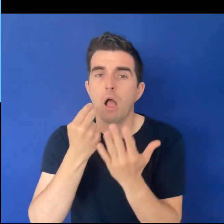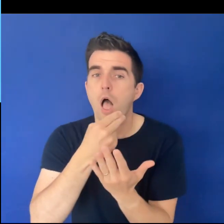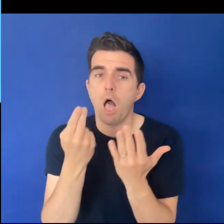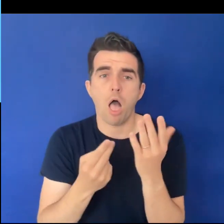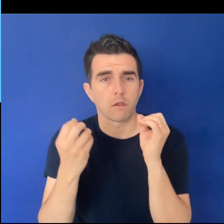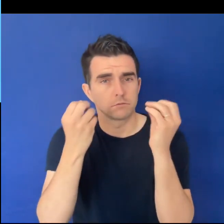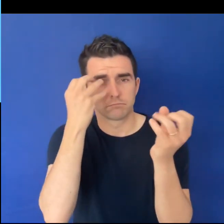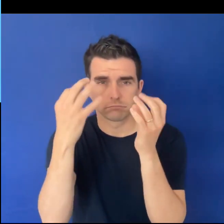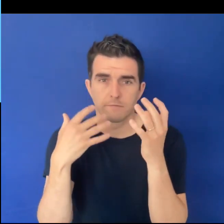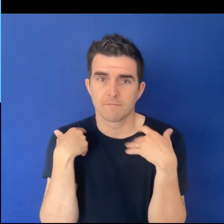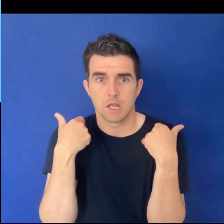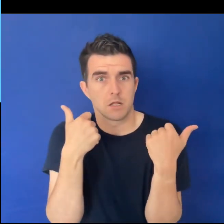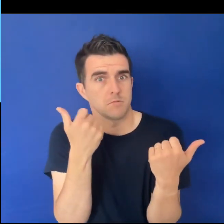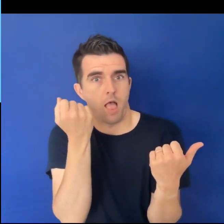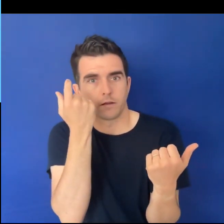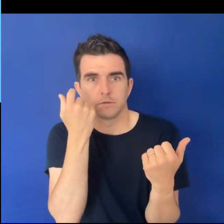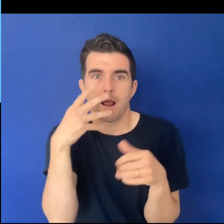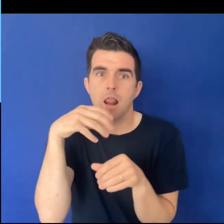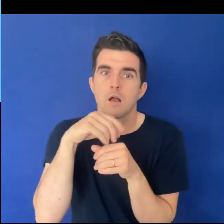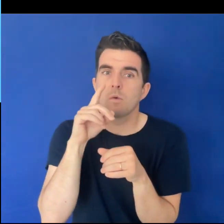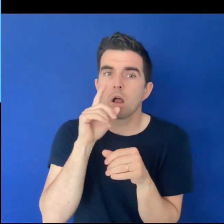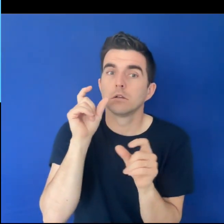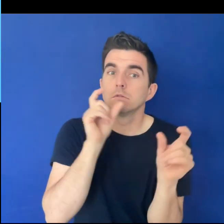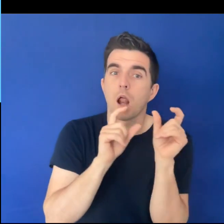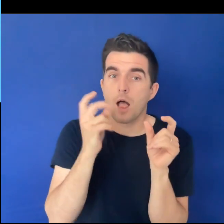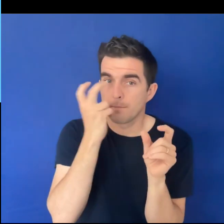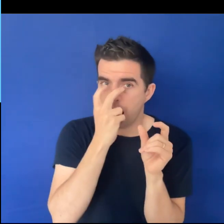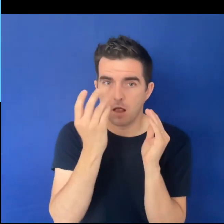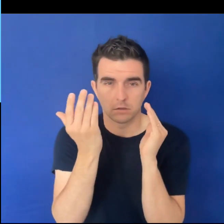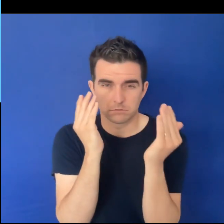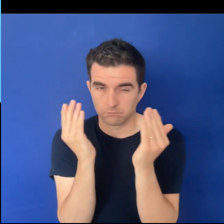we felt it was a good idea to include colour blind shader modes. We know it's